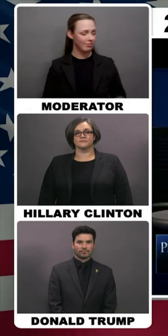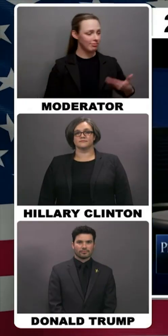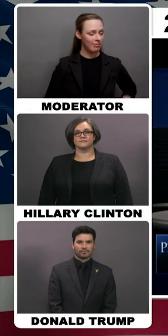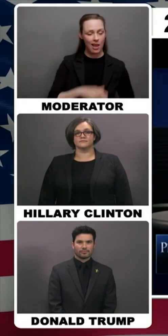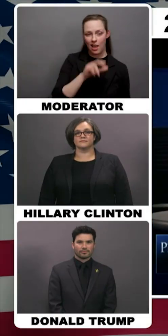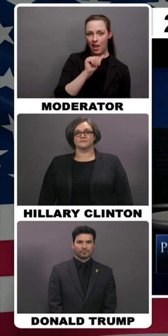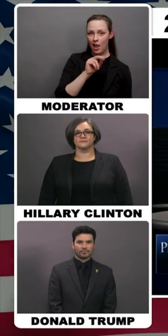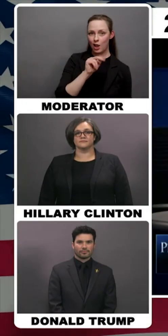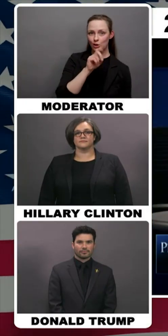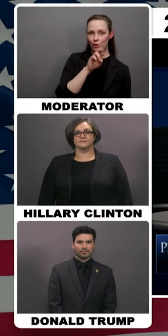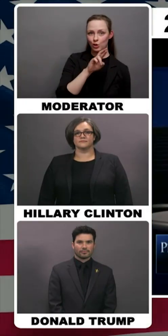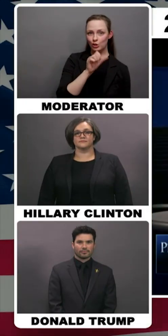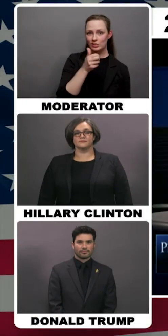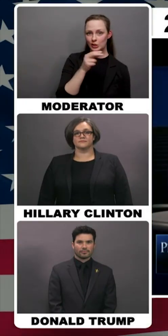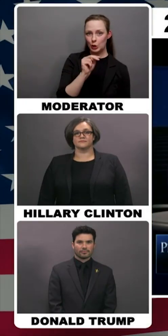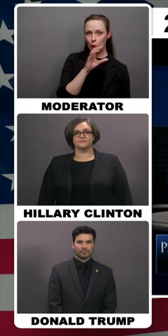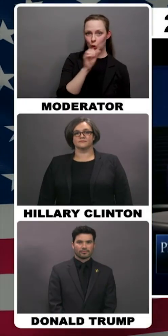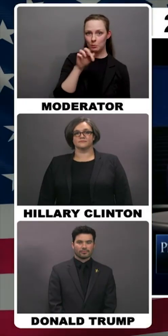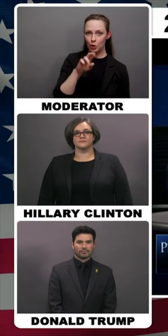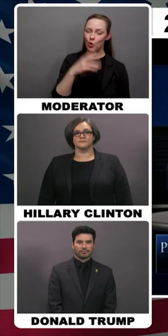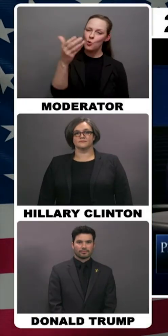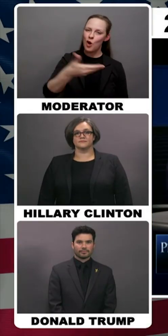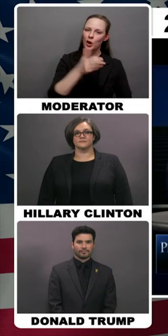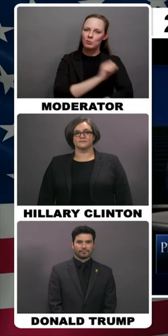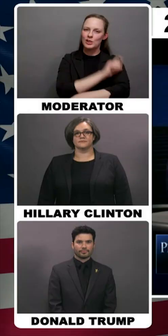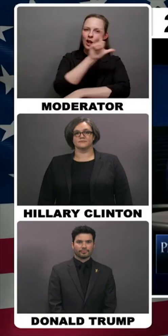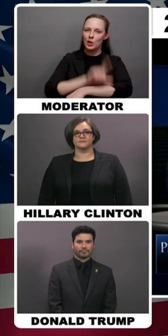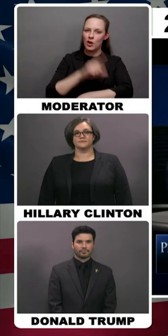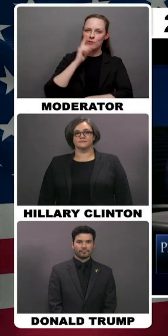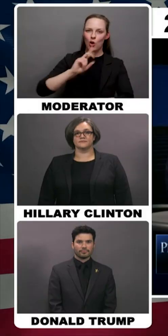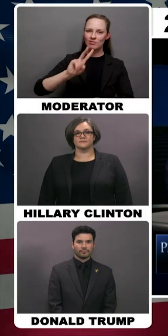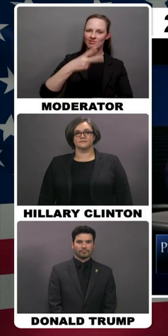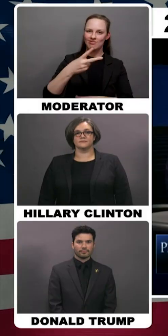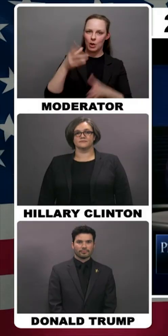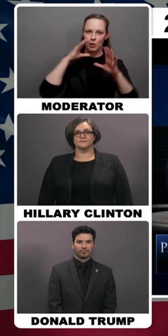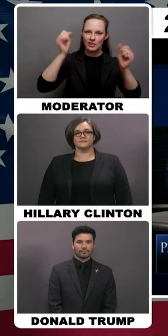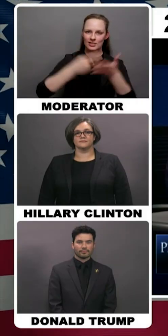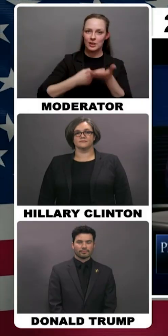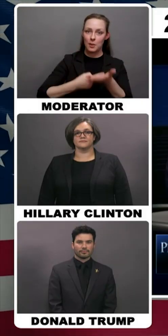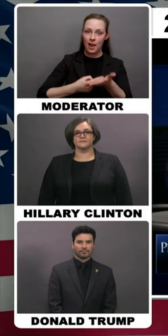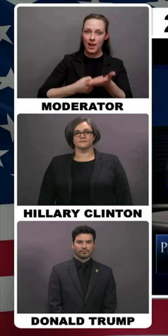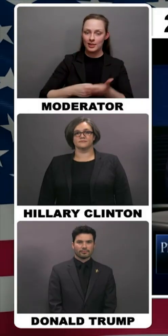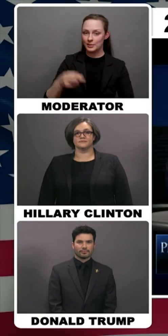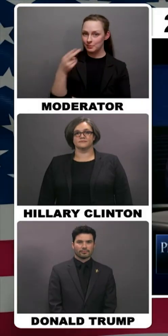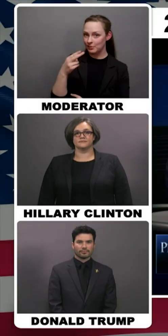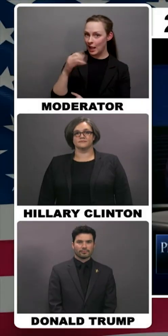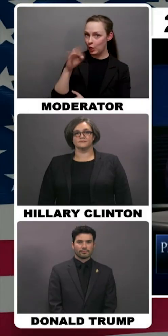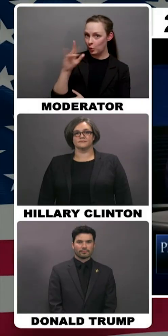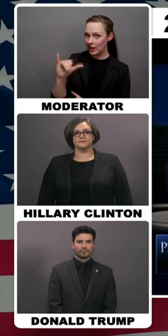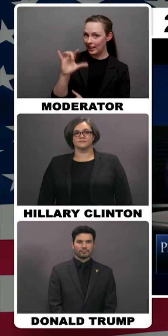Louis for the second presidential debate between Hillary Clinton and Donald Trump, sponsored by the commission on Presidential debates.